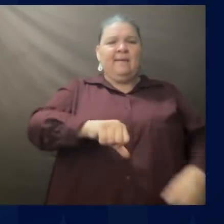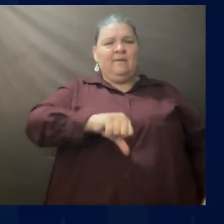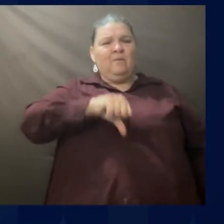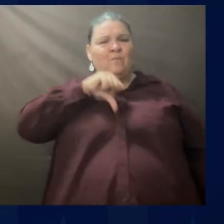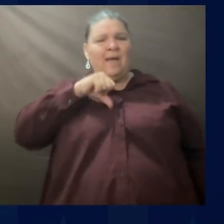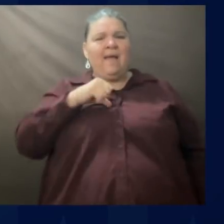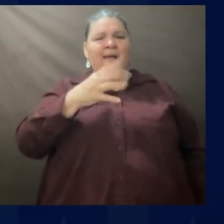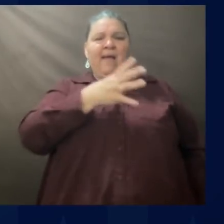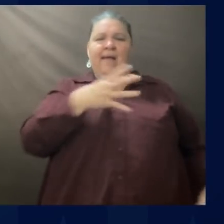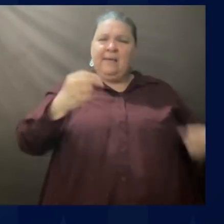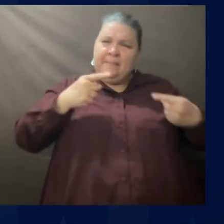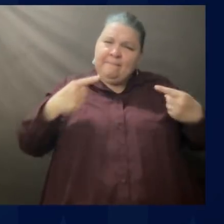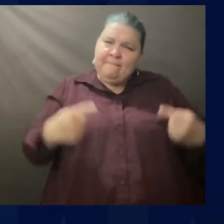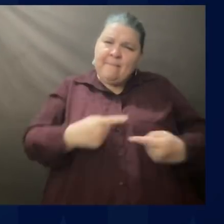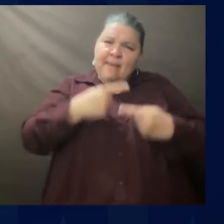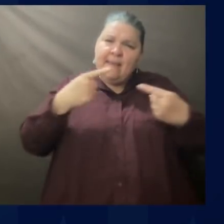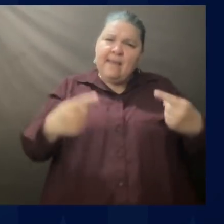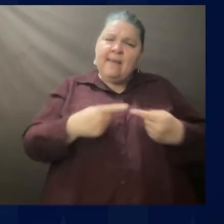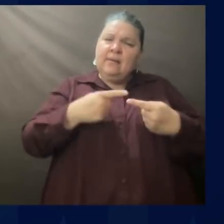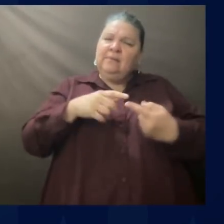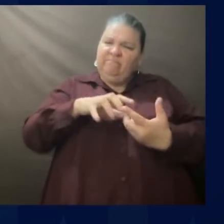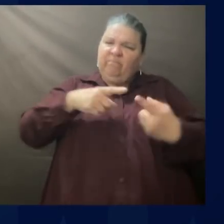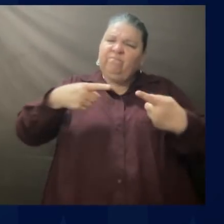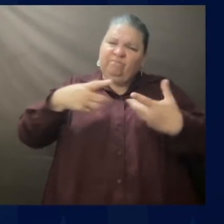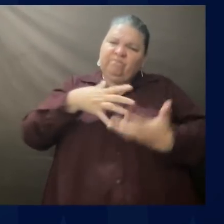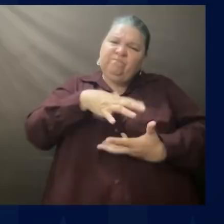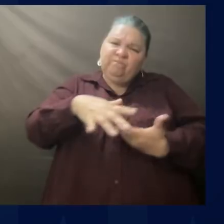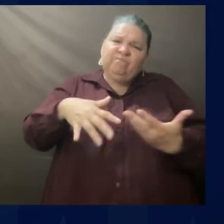We all know it, sitting here. Jill and I know it.